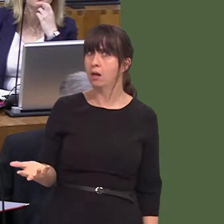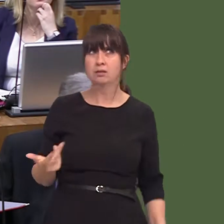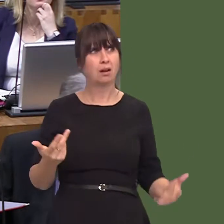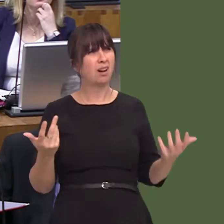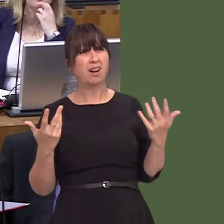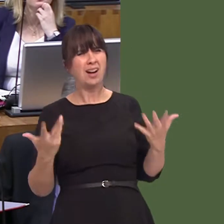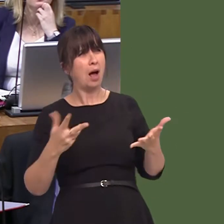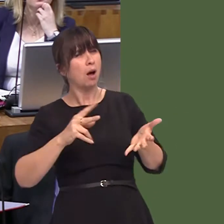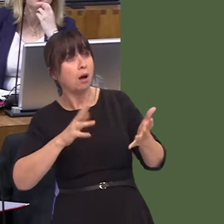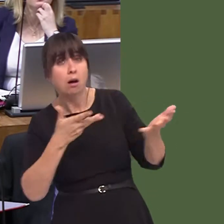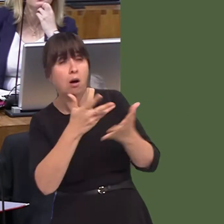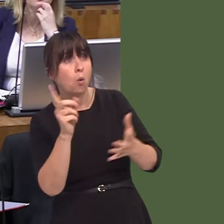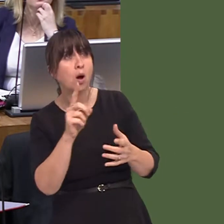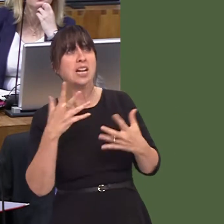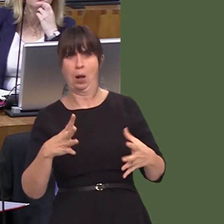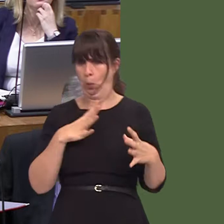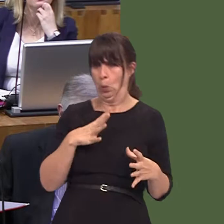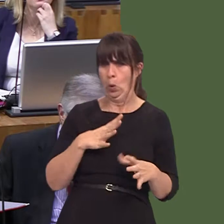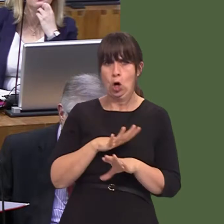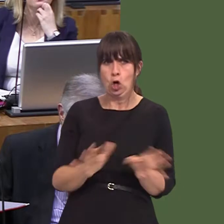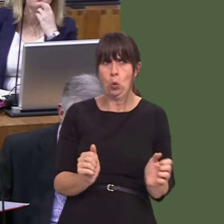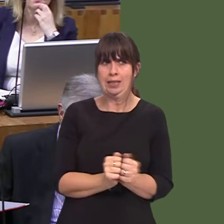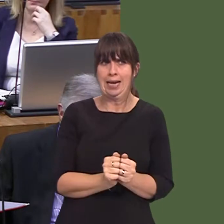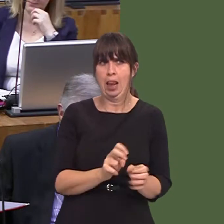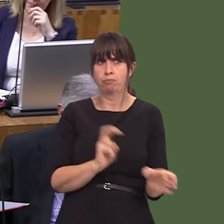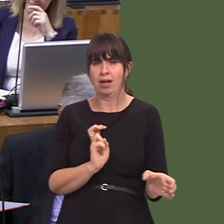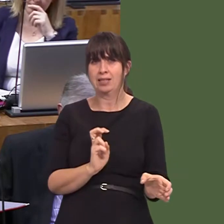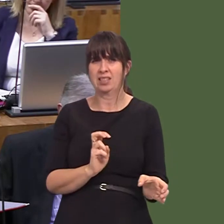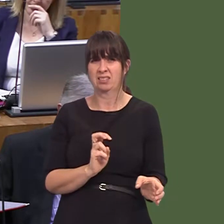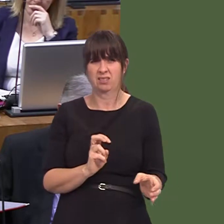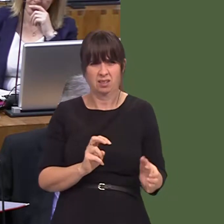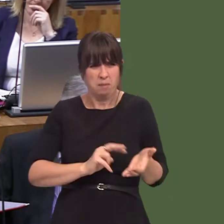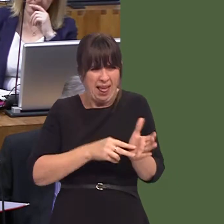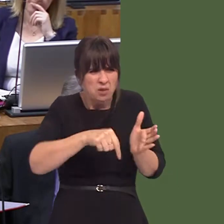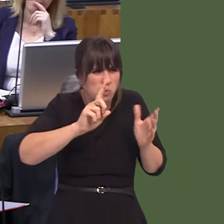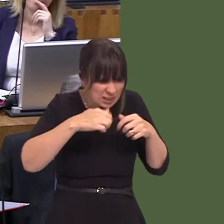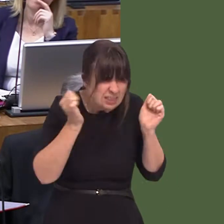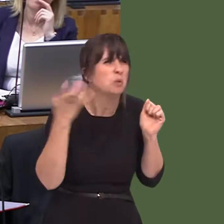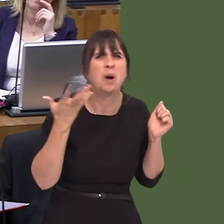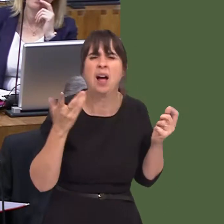Theyíre now planning for a no-deal BrexitóI can say that no planning at all has been done for a no-deal Brexit.